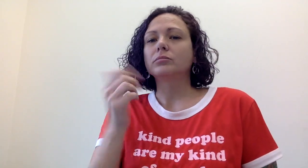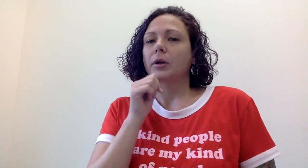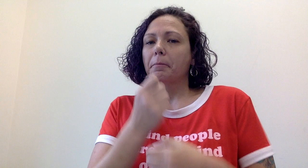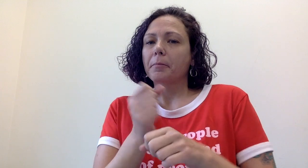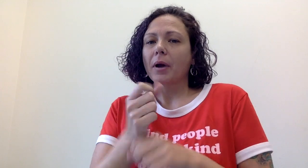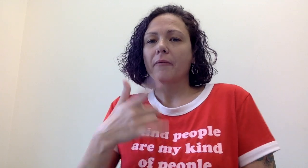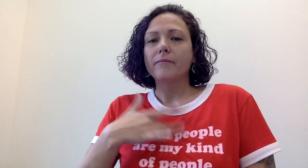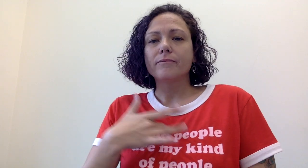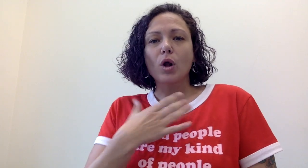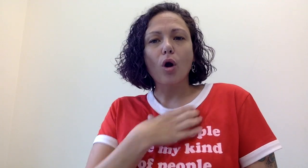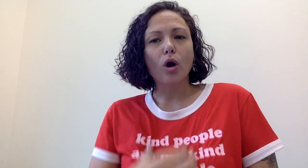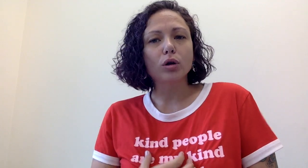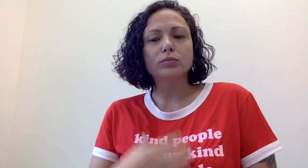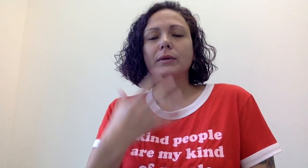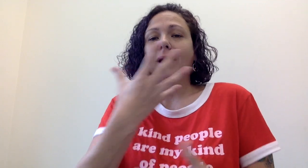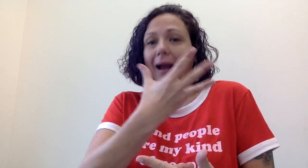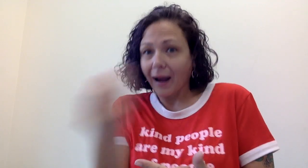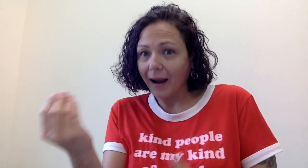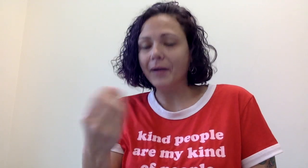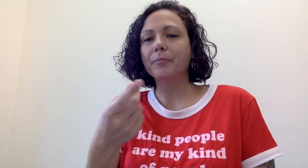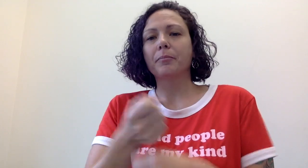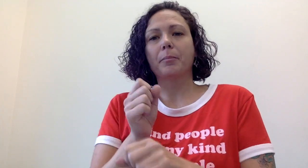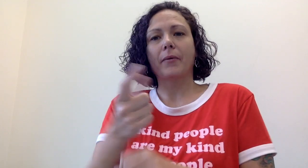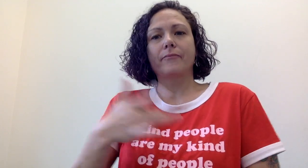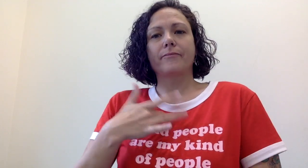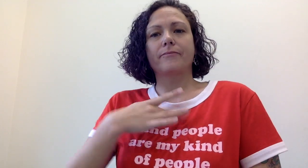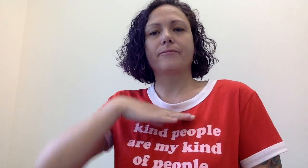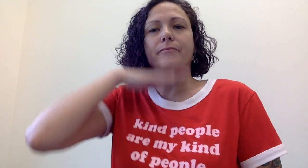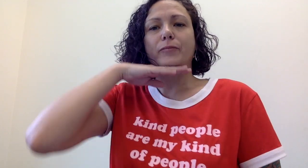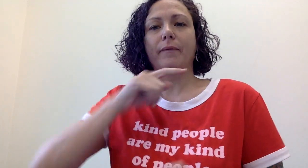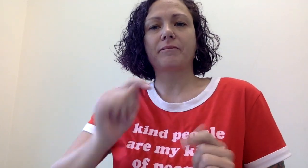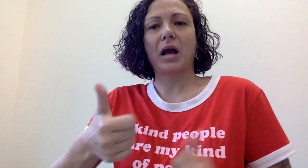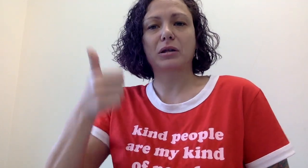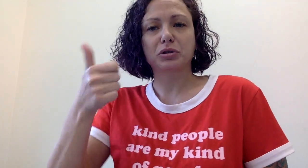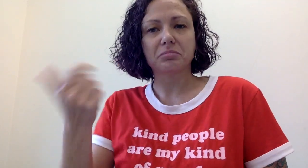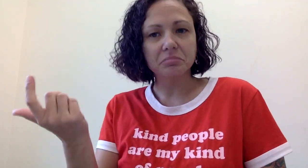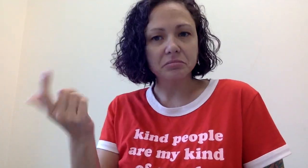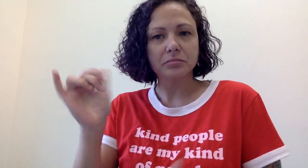It will make you not feel hungry and feel full faster.